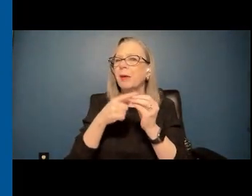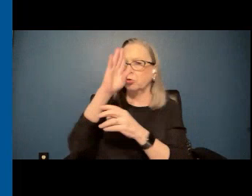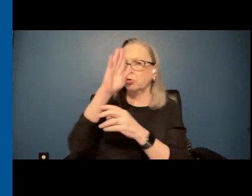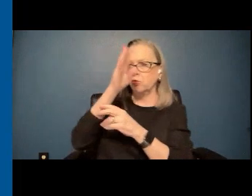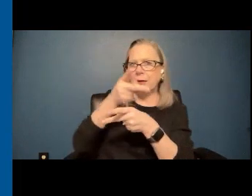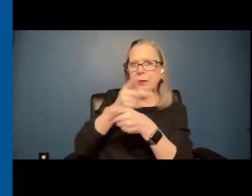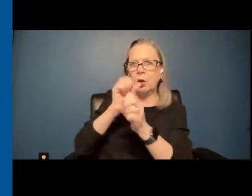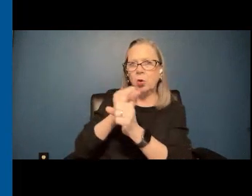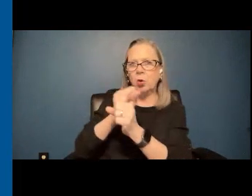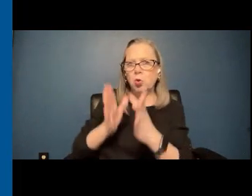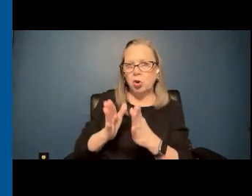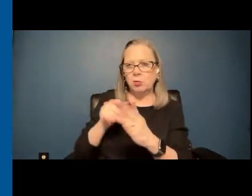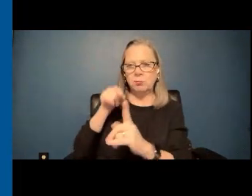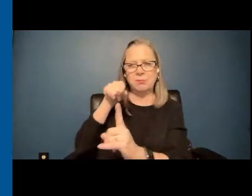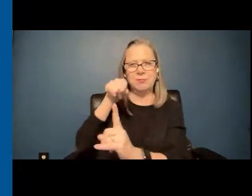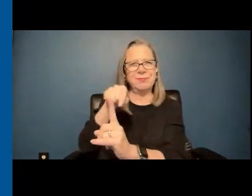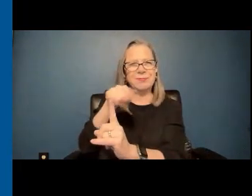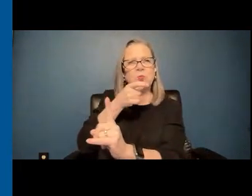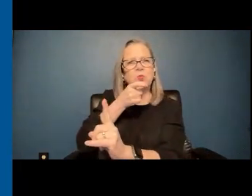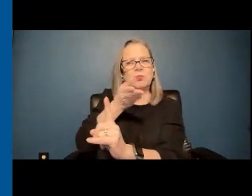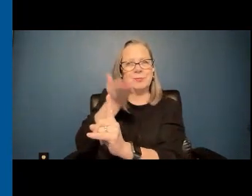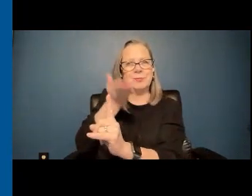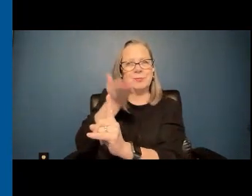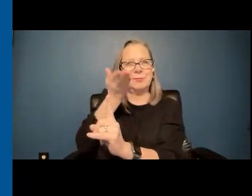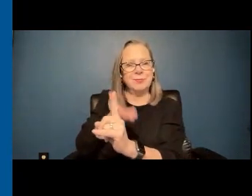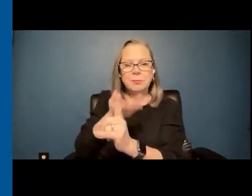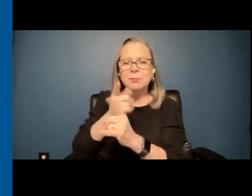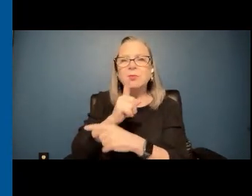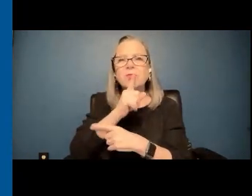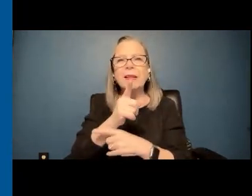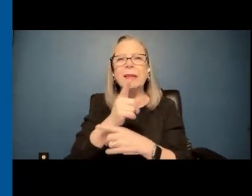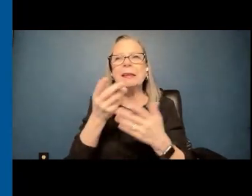This is an important step because so many of us are sort of touching different